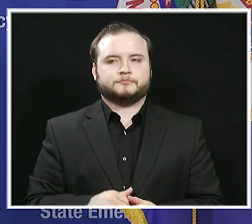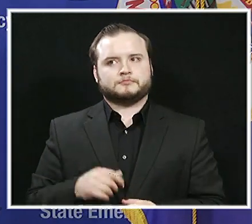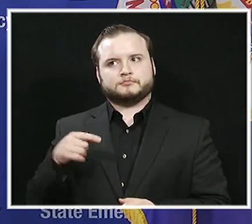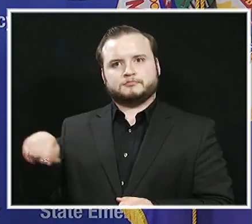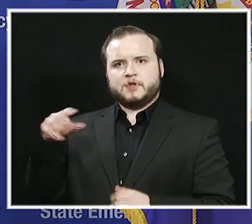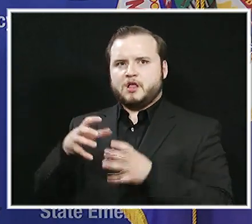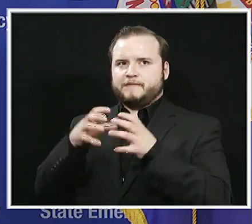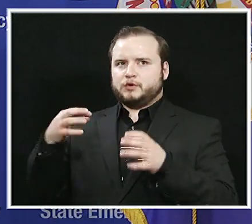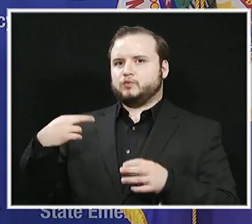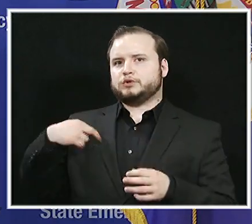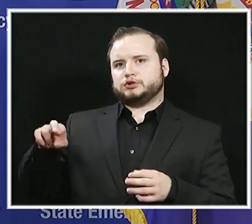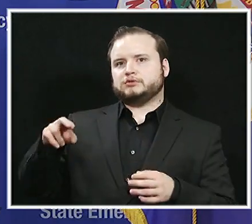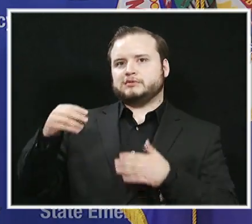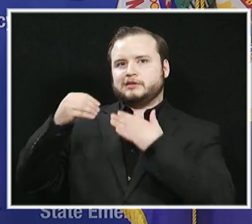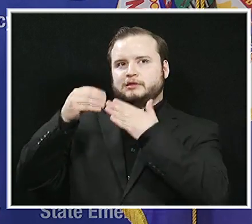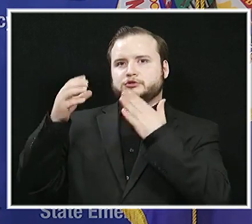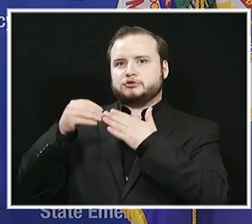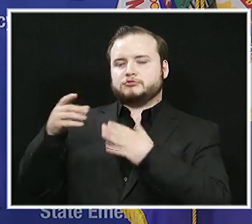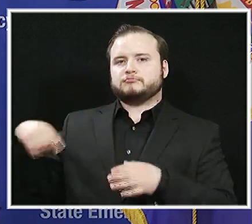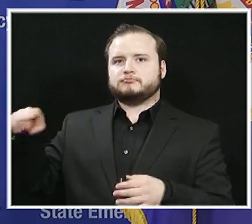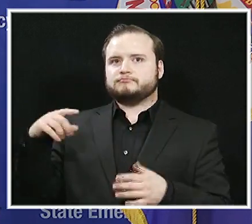I want to talk about this house of worship, I think